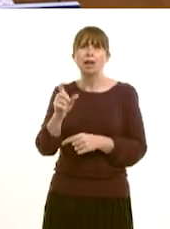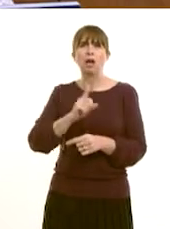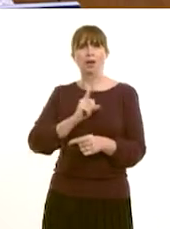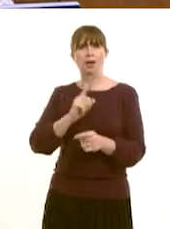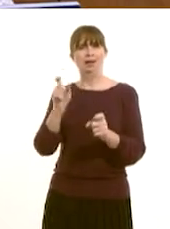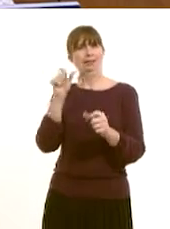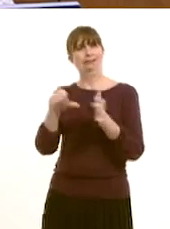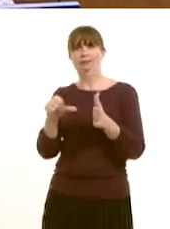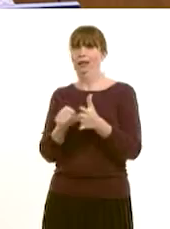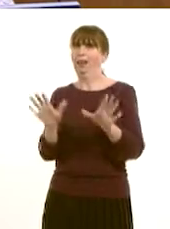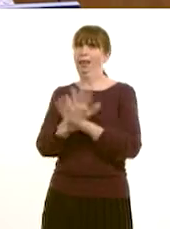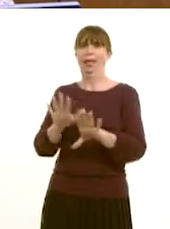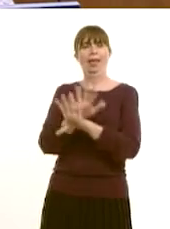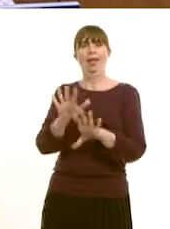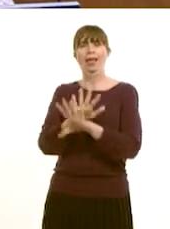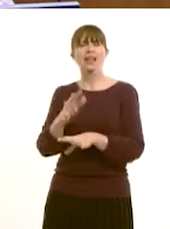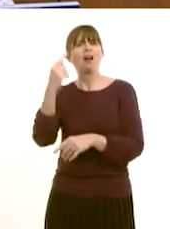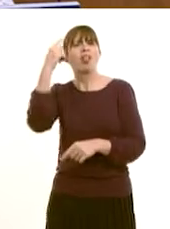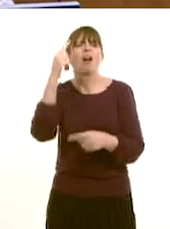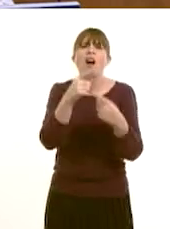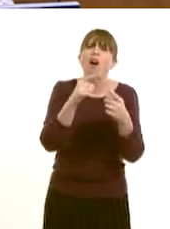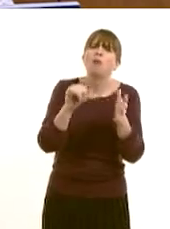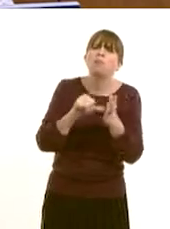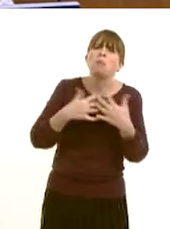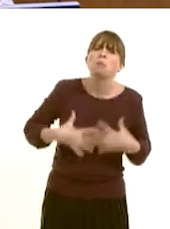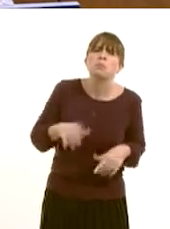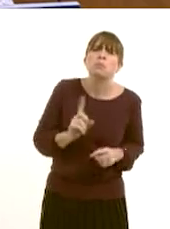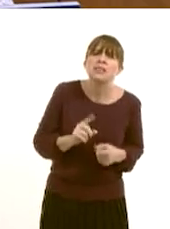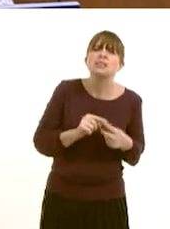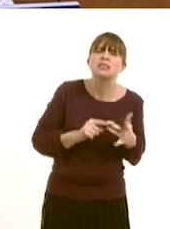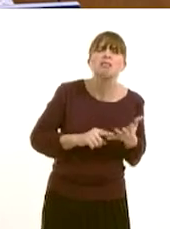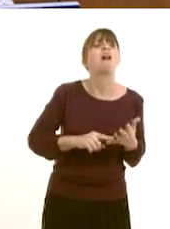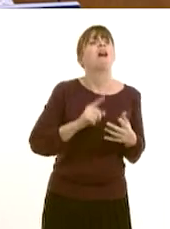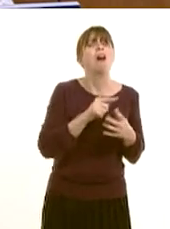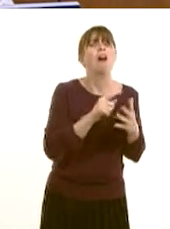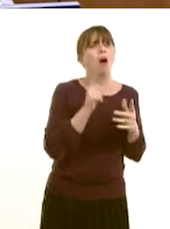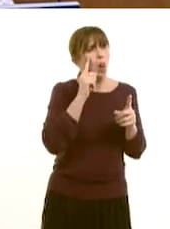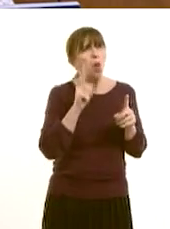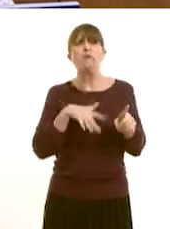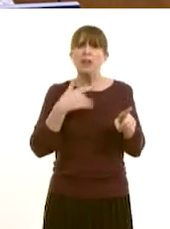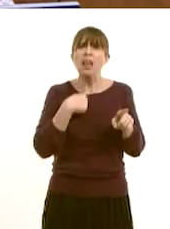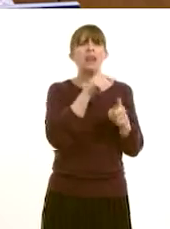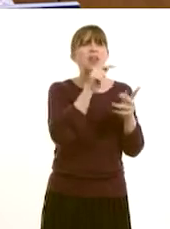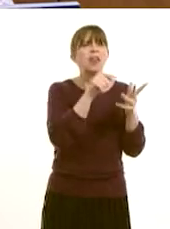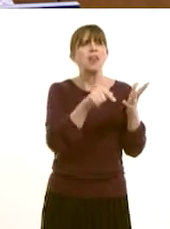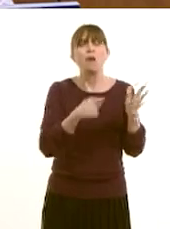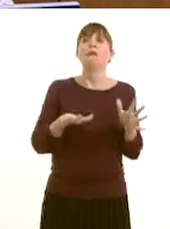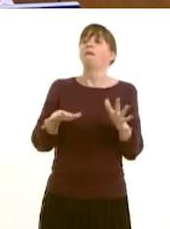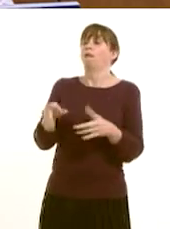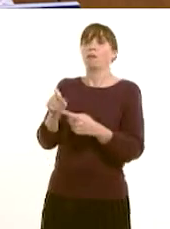and can mimic the symptoms of other illnesses. But we know, of course, that we outperform England when it comes to the 31-day target,